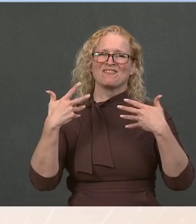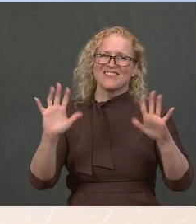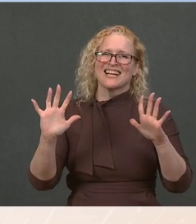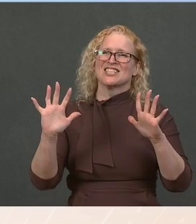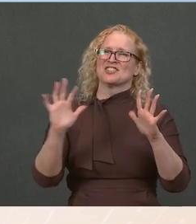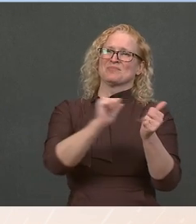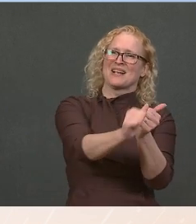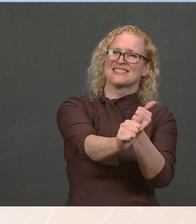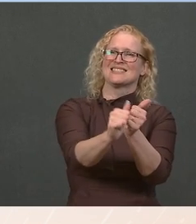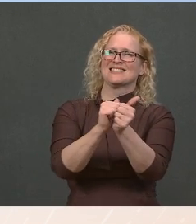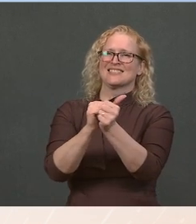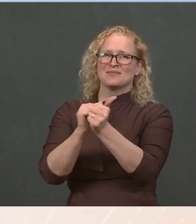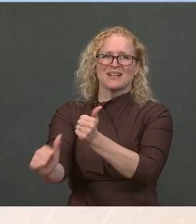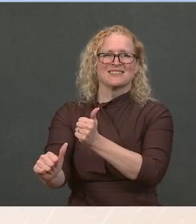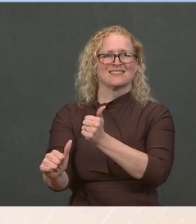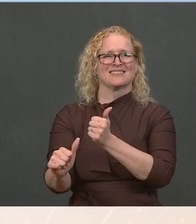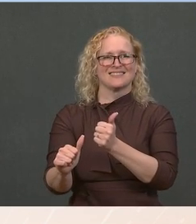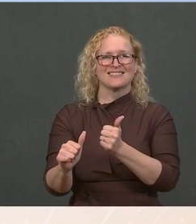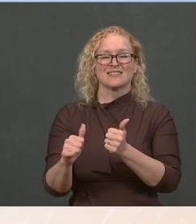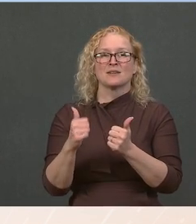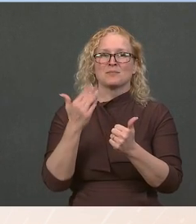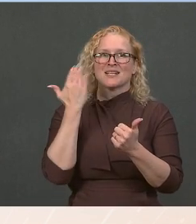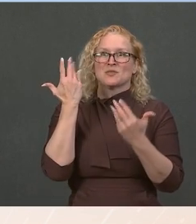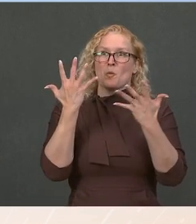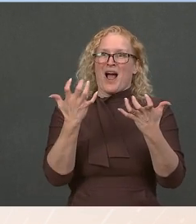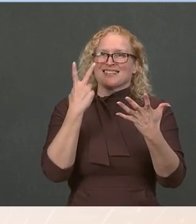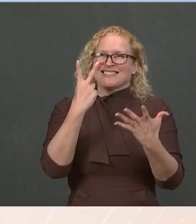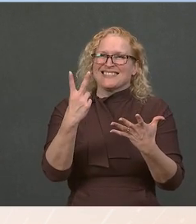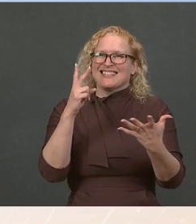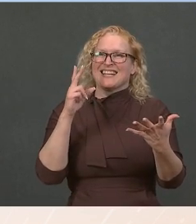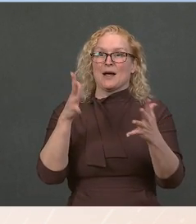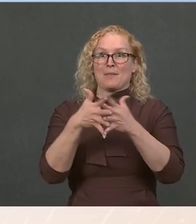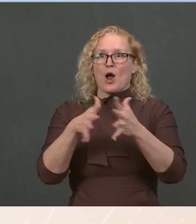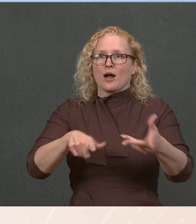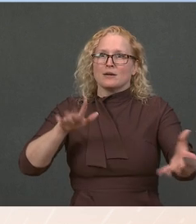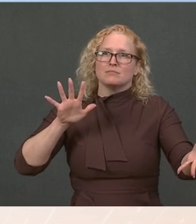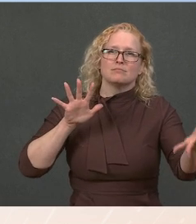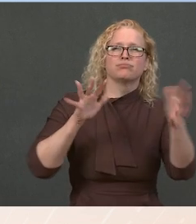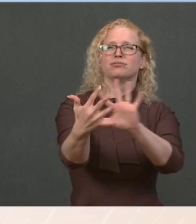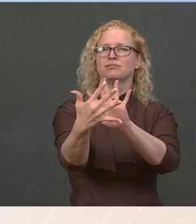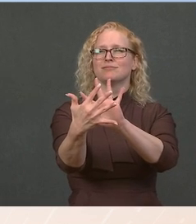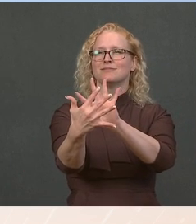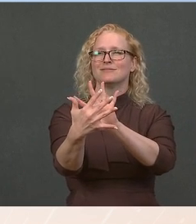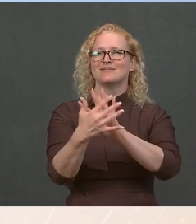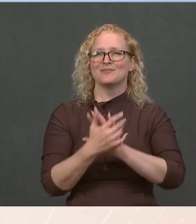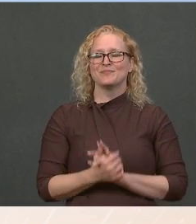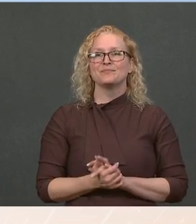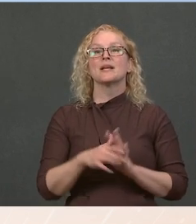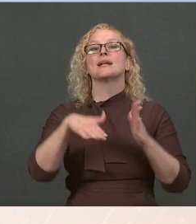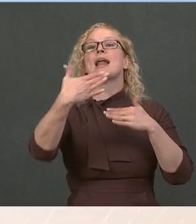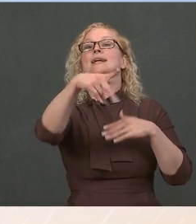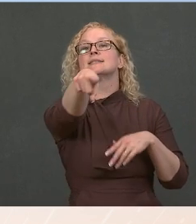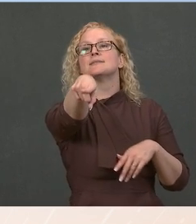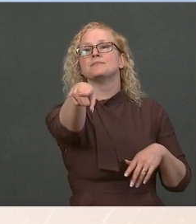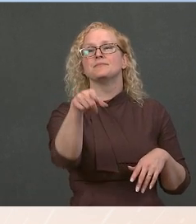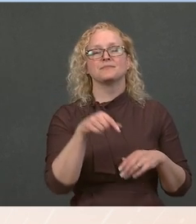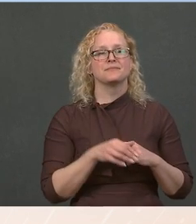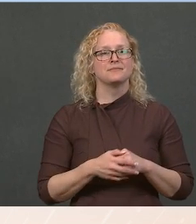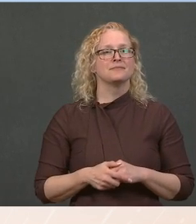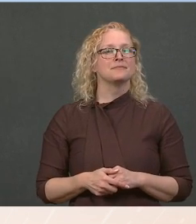that transformational change for the American family. The Press: Karine, you mentioned preschool. Ms. Jean-Pierre: Go ahead. >> The Press: Why are faith-based childcare centers not eligible -- Ms. Jean-Pierre: Go ahead. Oh, go ahead. The Press: Thanks, Karine -- The Press: I'm asking a legitimate question here.